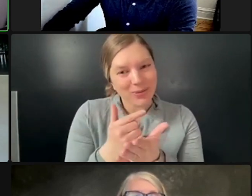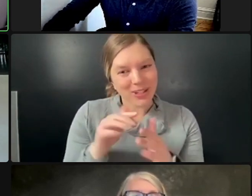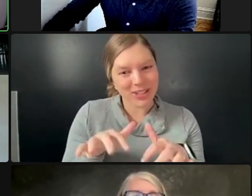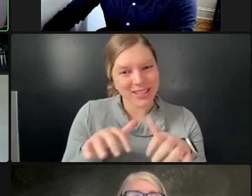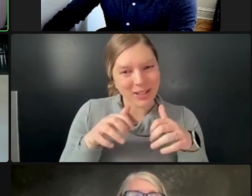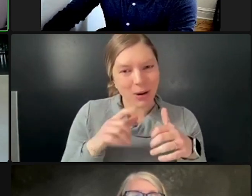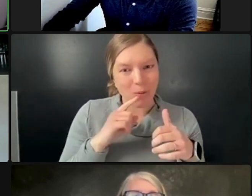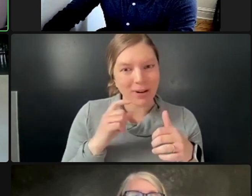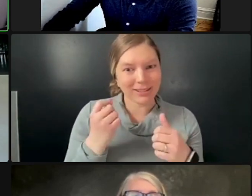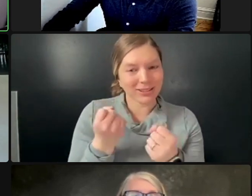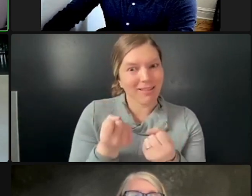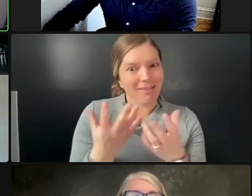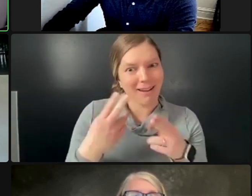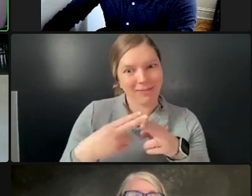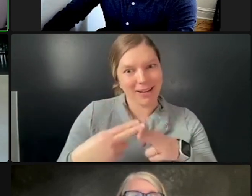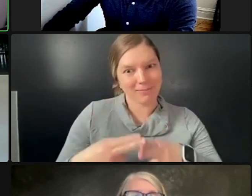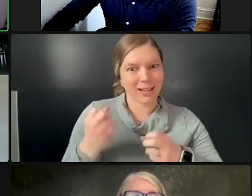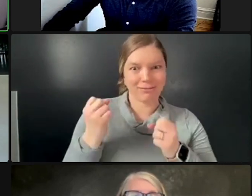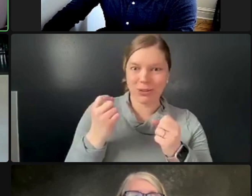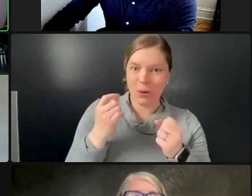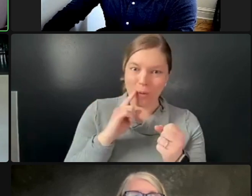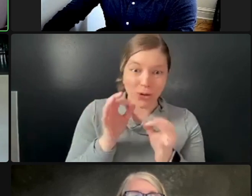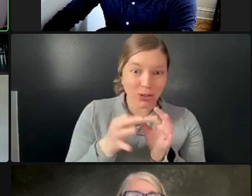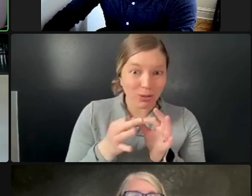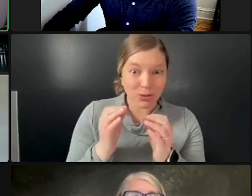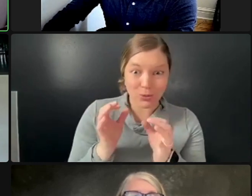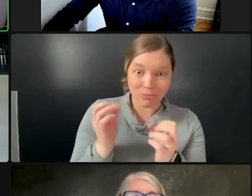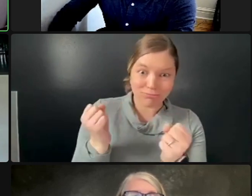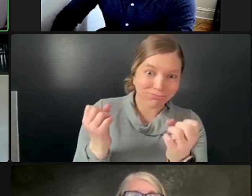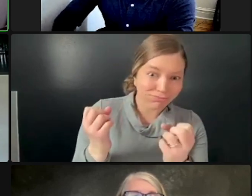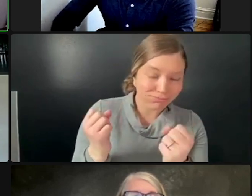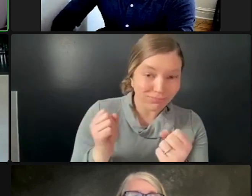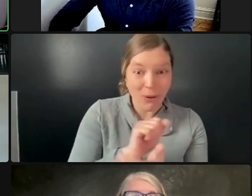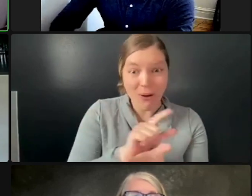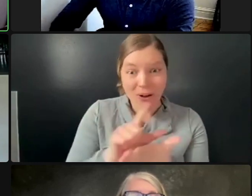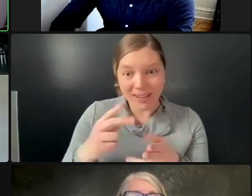you would have to know that the audience-- it's going to be a number of names.